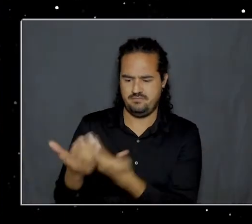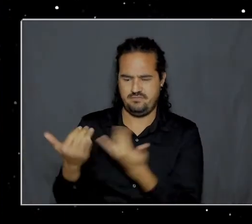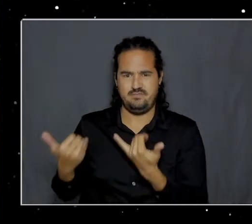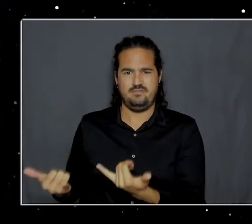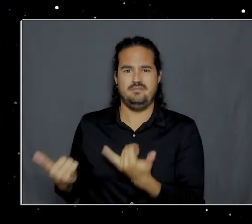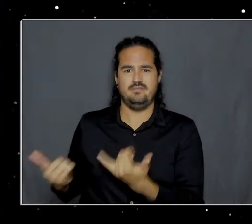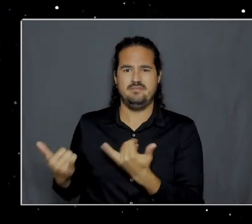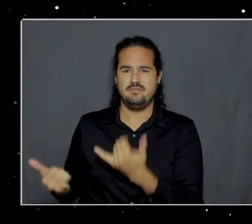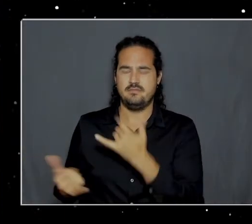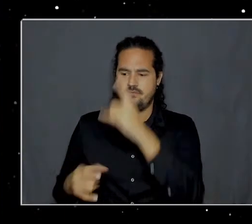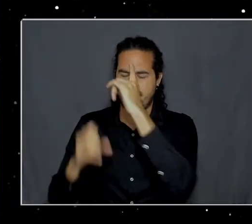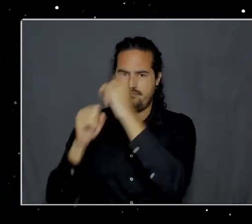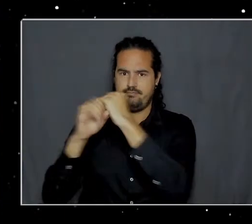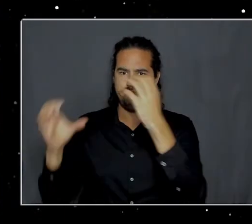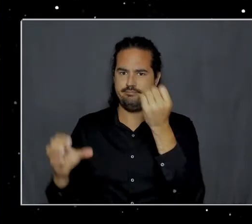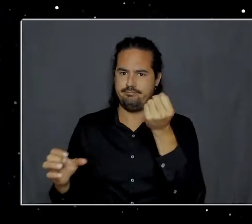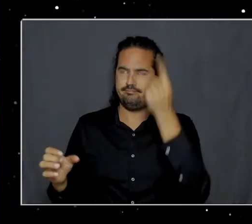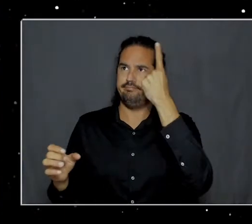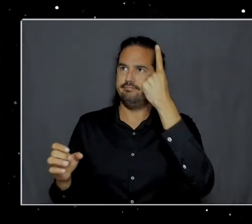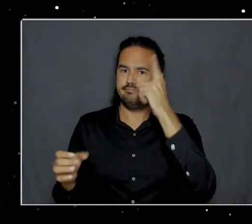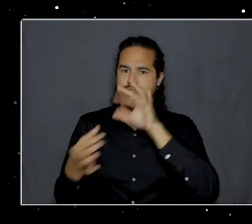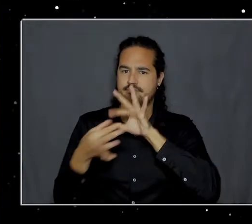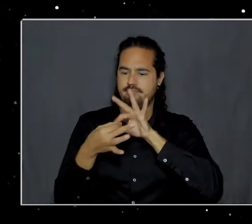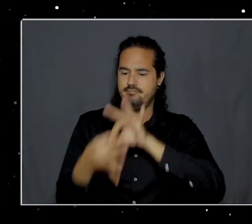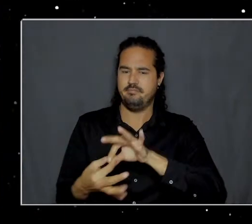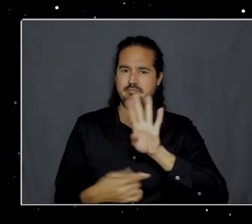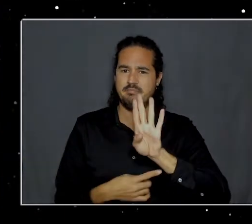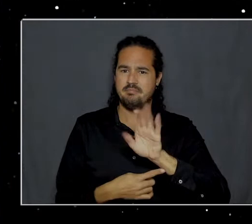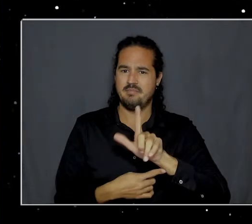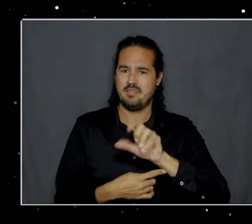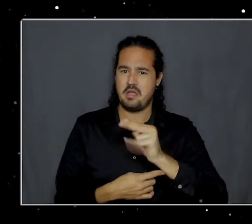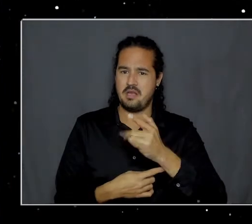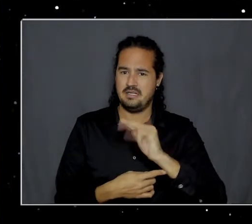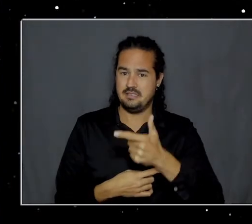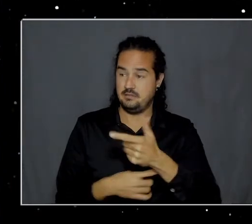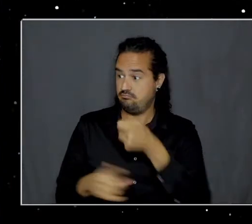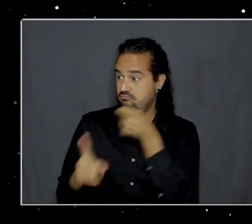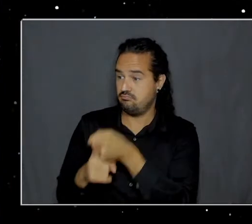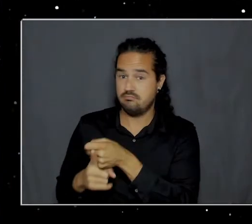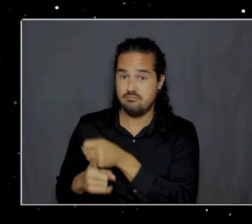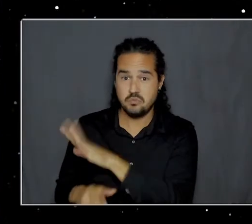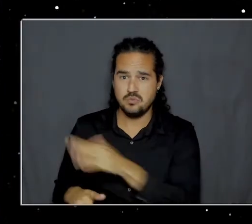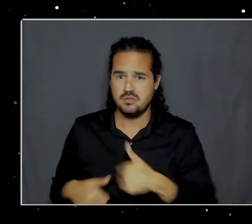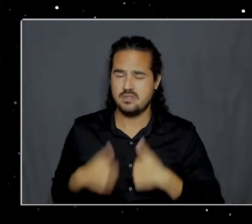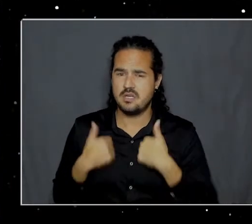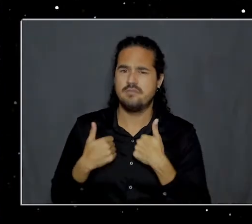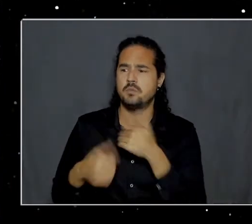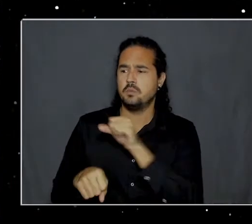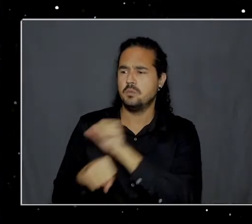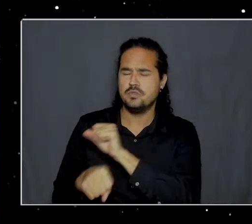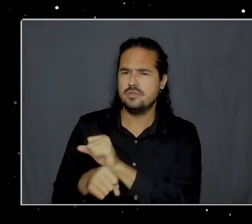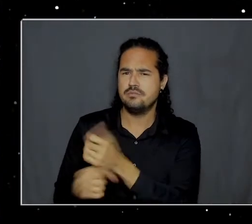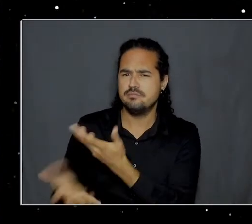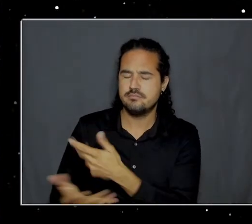BROUGHT YOU TO THE POINT OF REALLY UNDERSTANDING THIS IDEA OF BELONGING. IS IT YOUR LIFE, YOUR CAREER? WHAT IS IT THAT HAS BROUGHT YOU